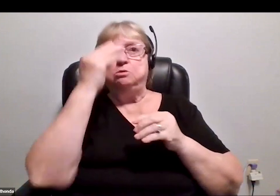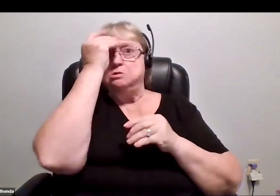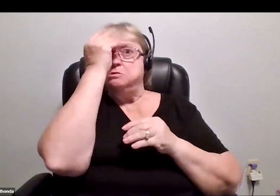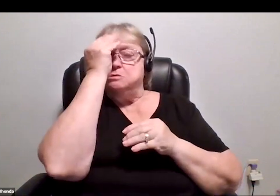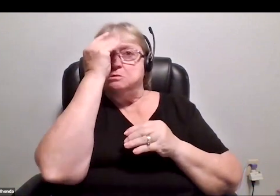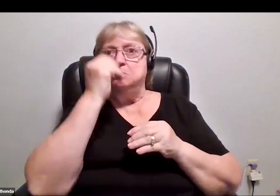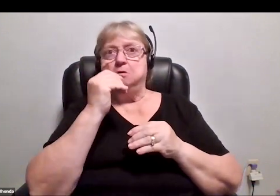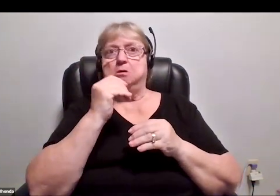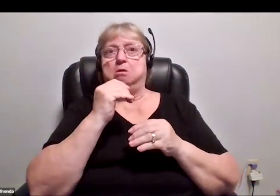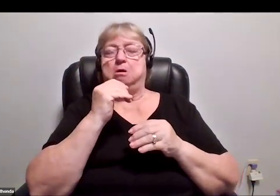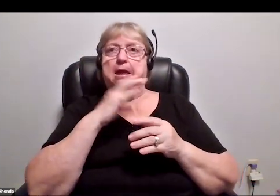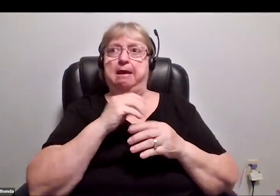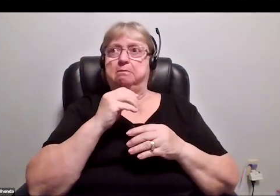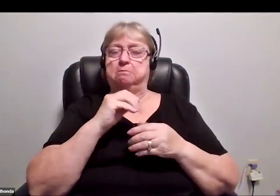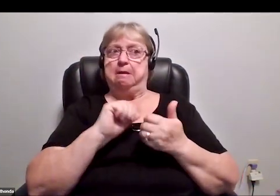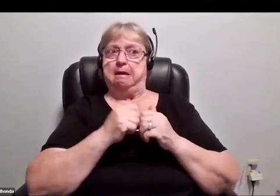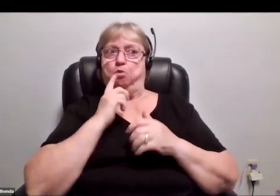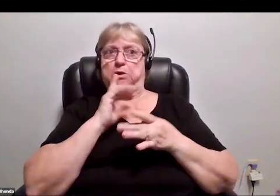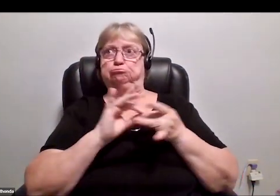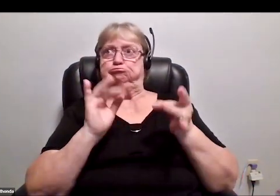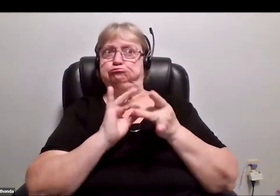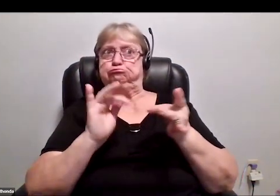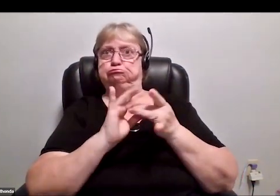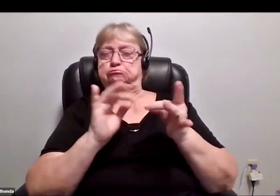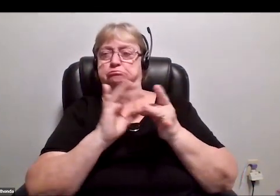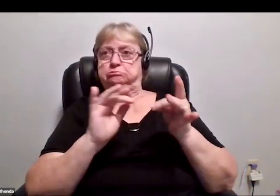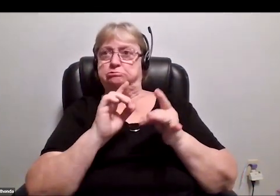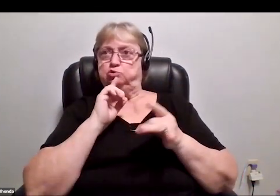and how we tell them in important ways. I'm going to relate it back to storytelling